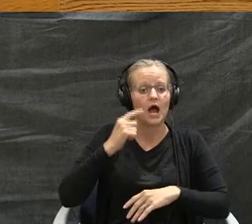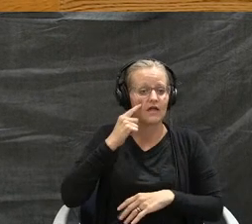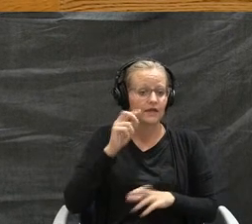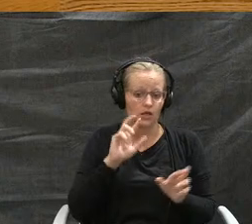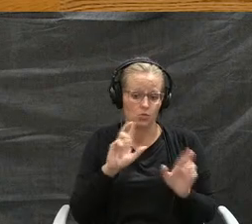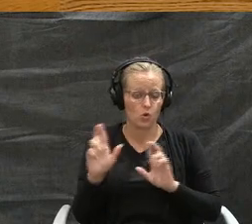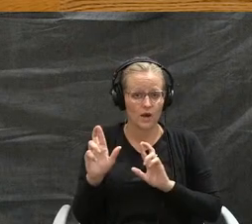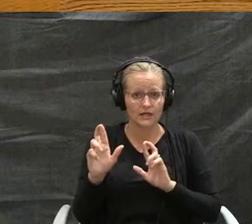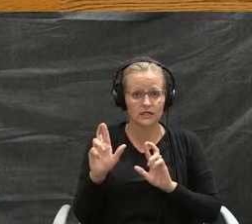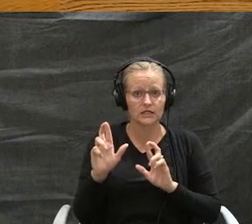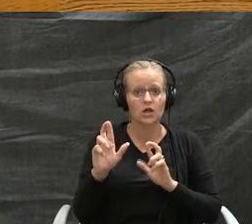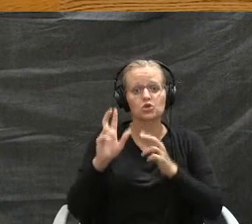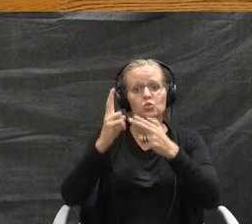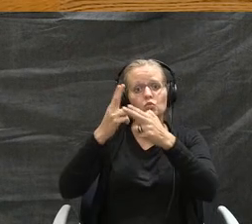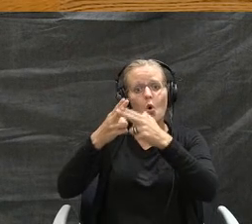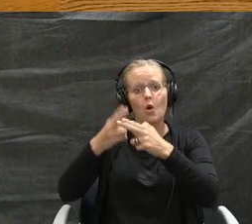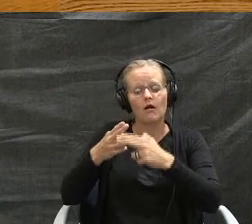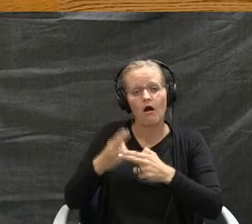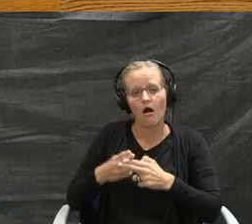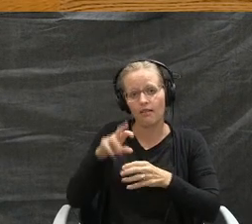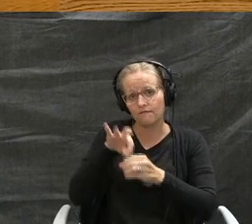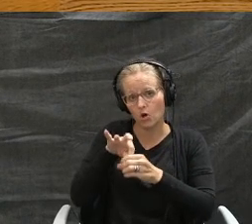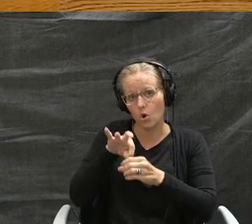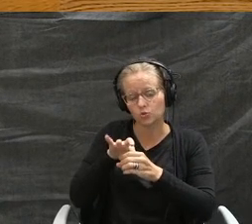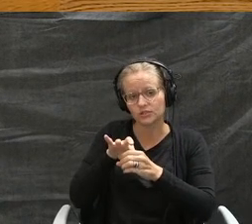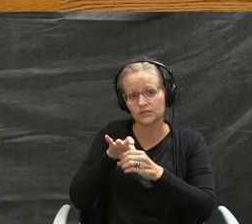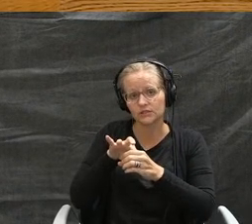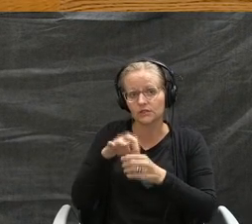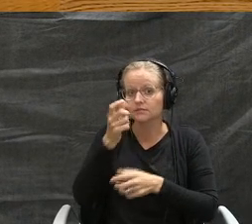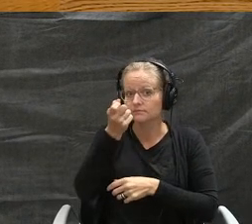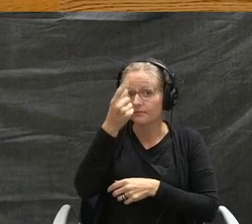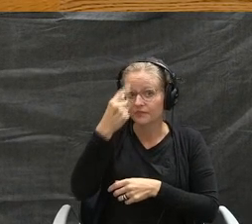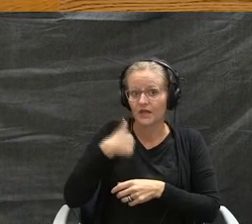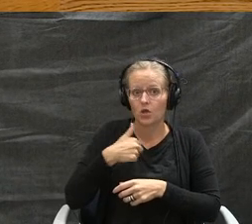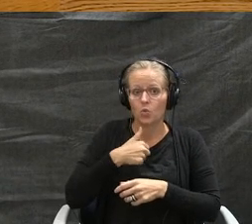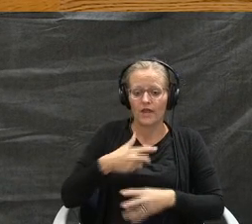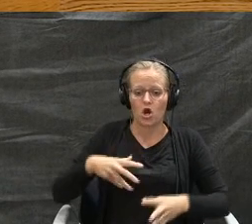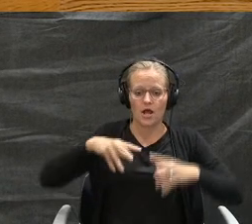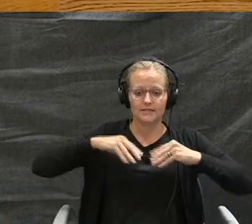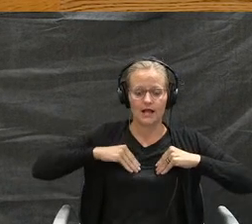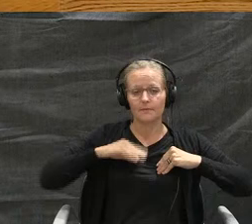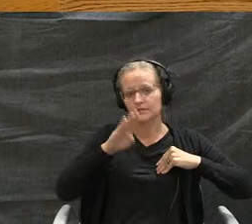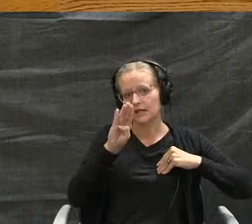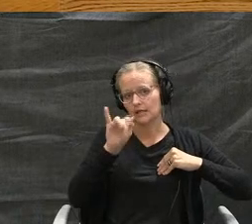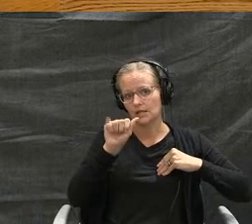to a roll call vote and keeping in mind that we're adopting the base plan learning model for